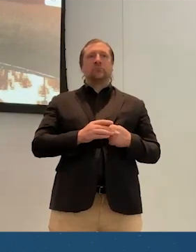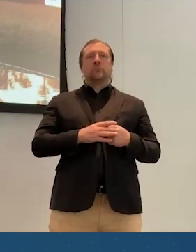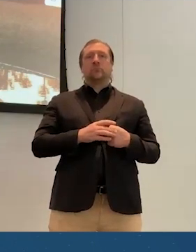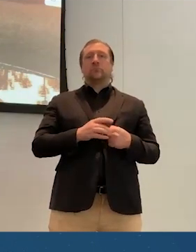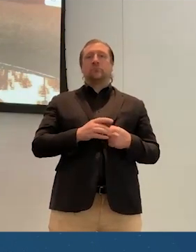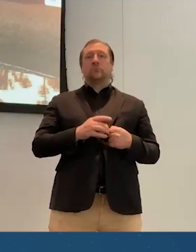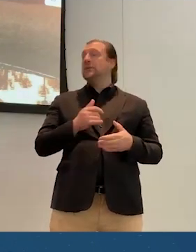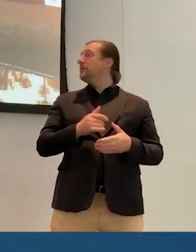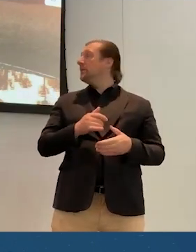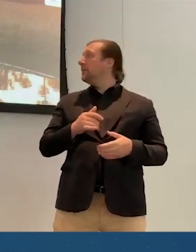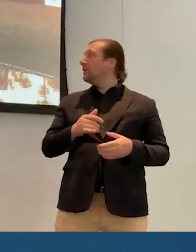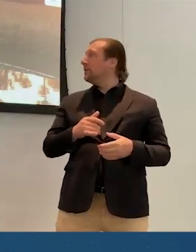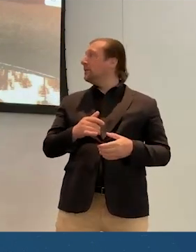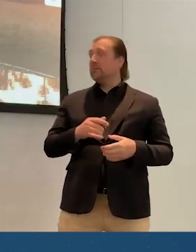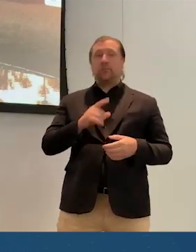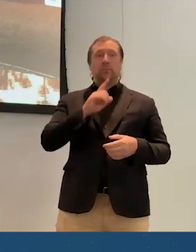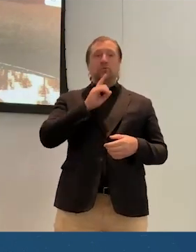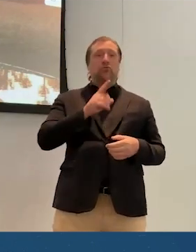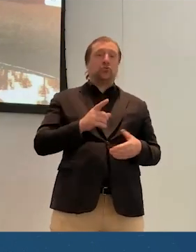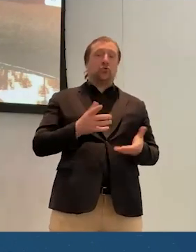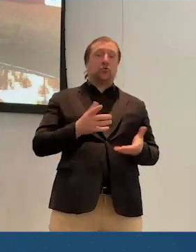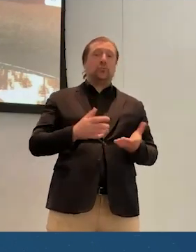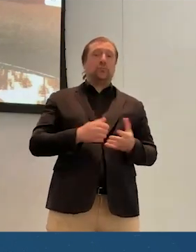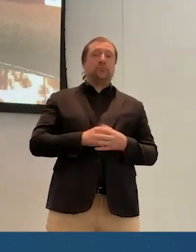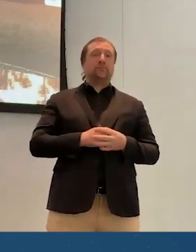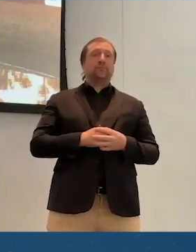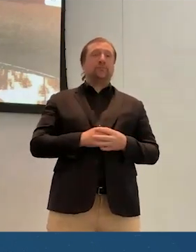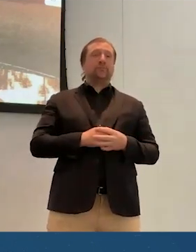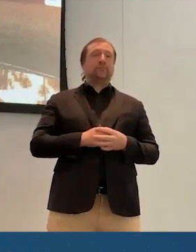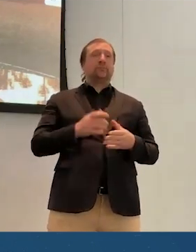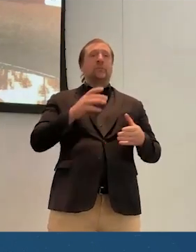to match the virtual experience to the idea of walking